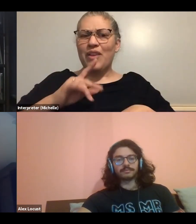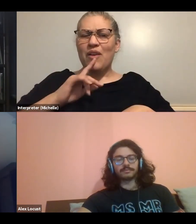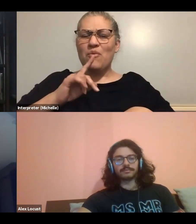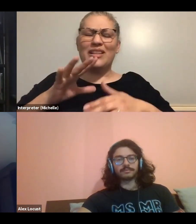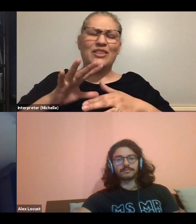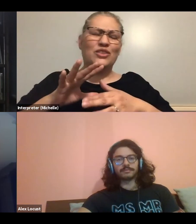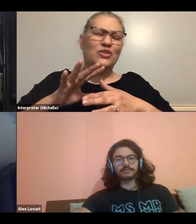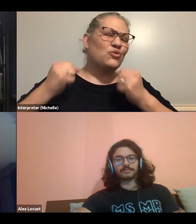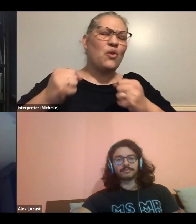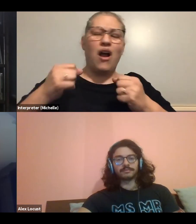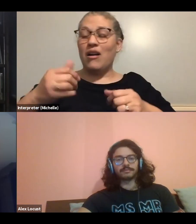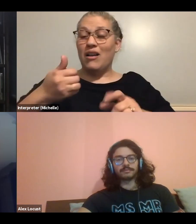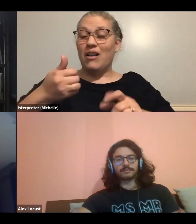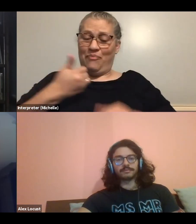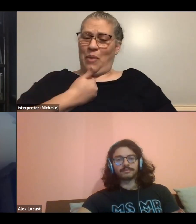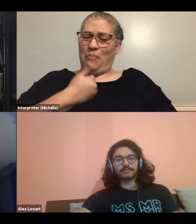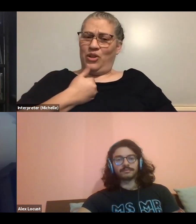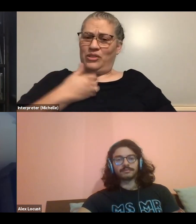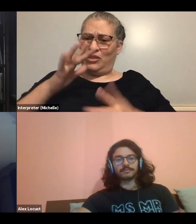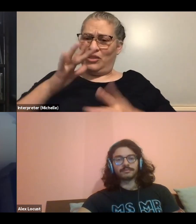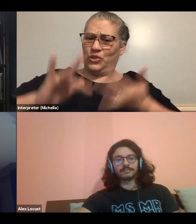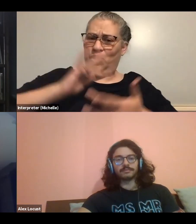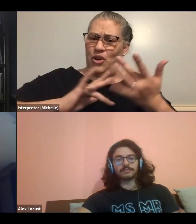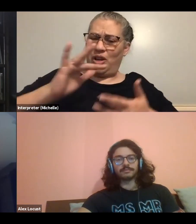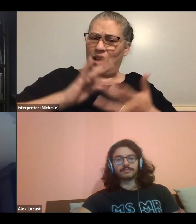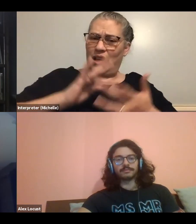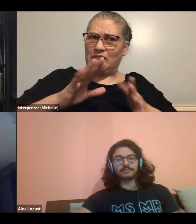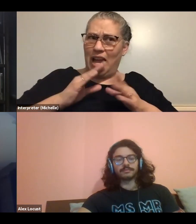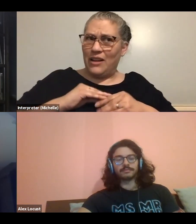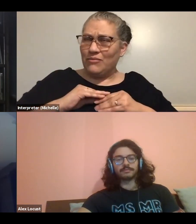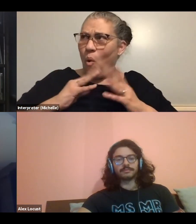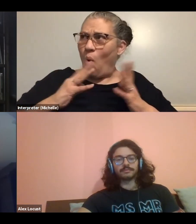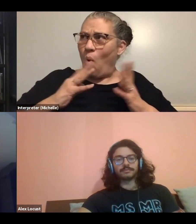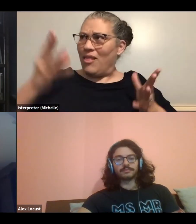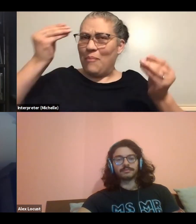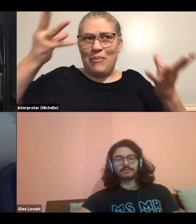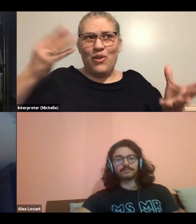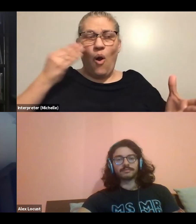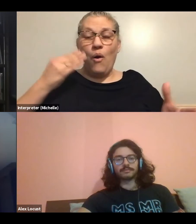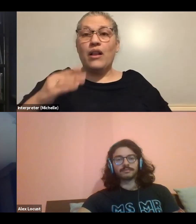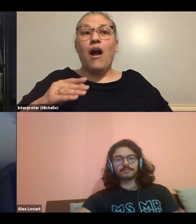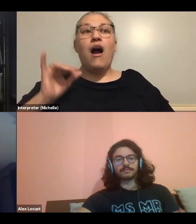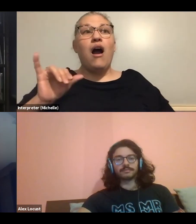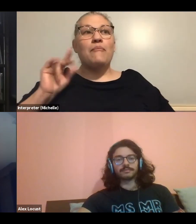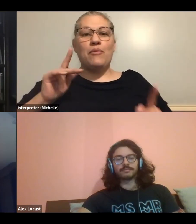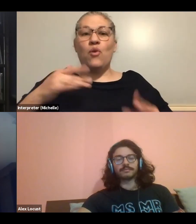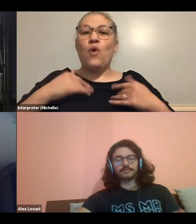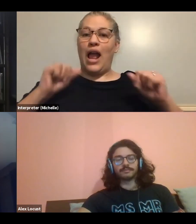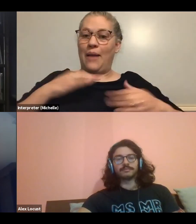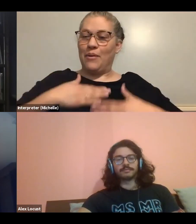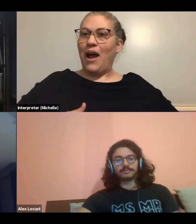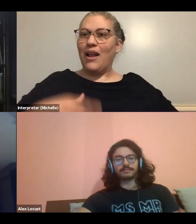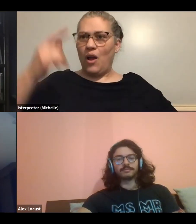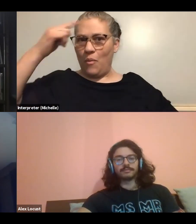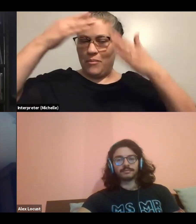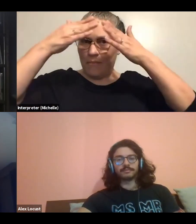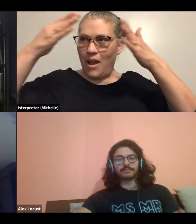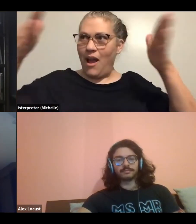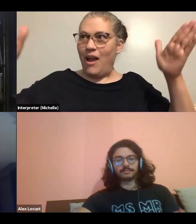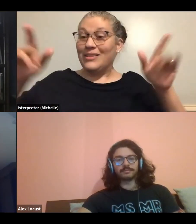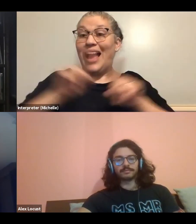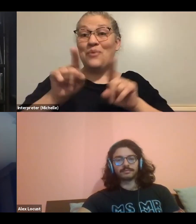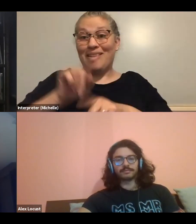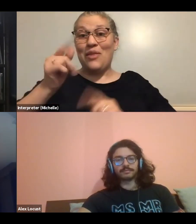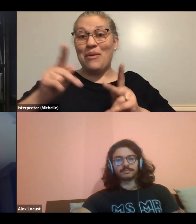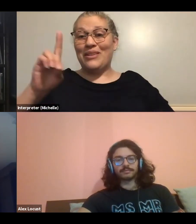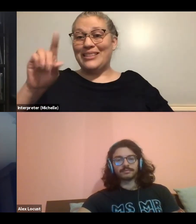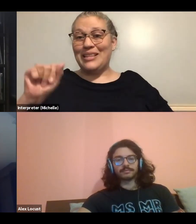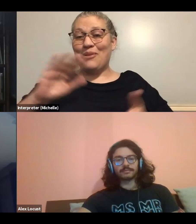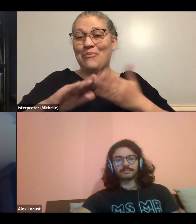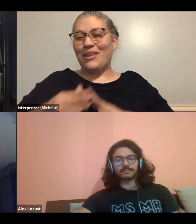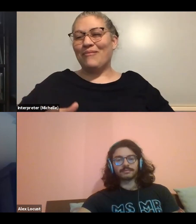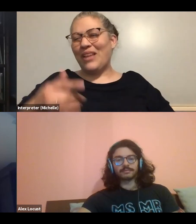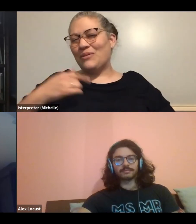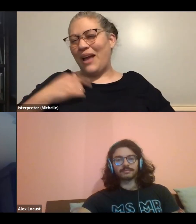Emily Beitiks: One person asked Matthew what's a film that you're working on and hoping to write someday they're currently in the works or just a dream and then Alex somebody looked up glam beauty what is Glamputee and.